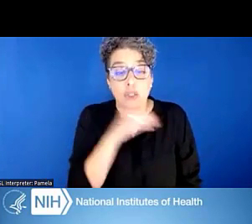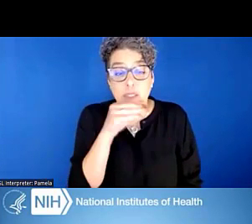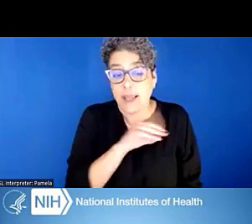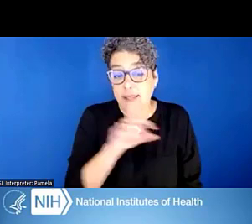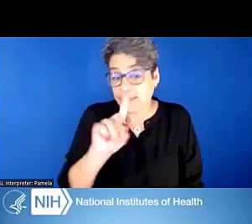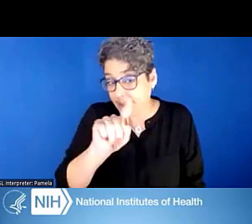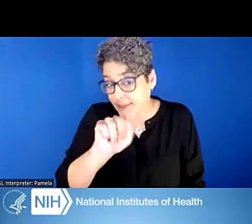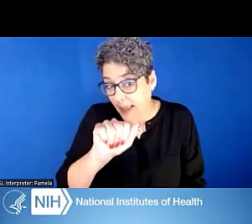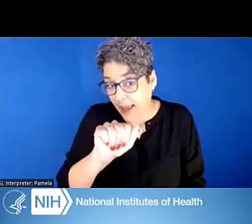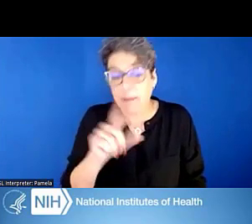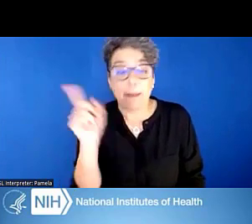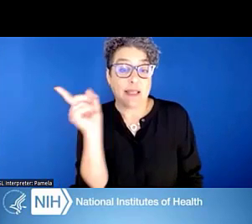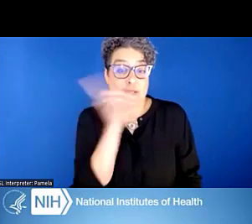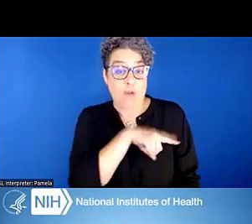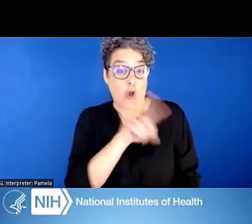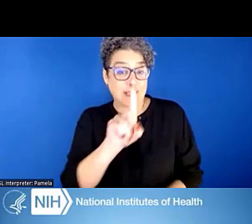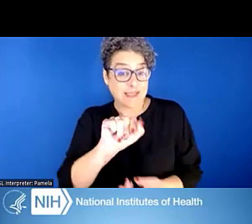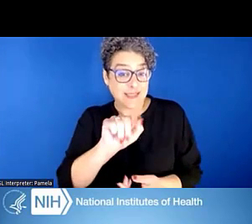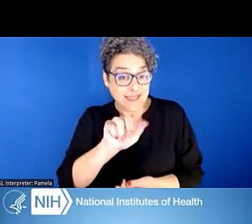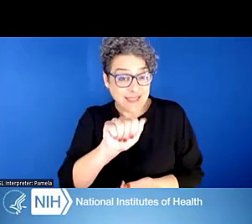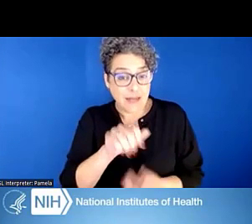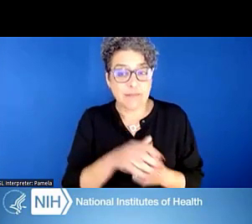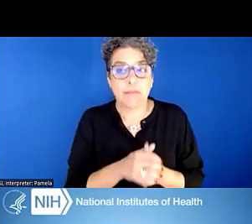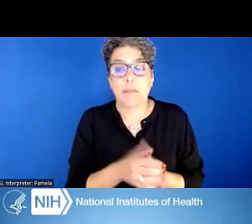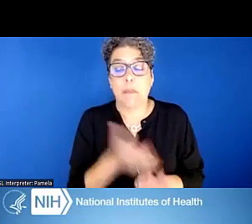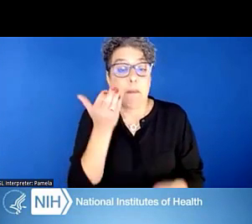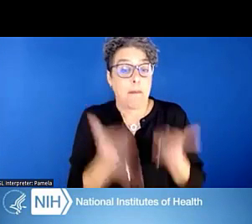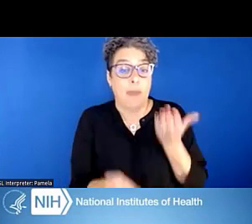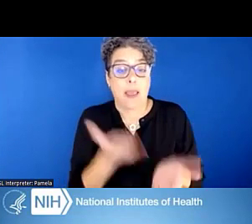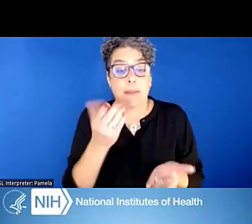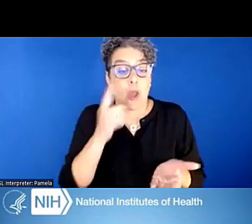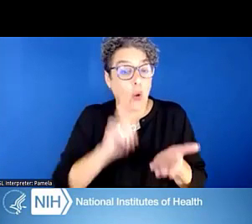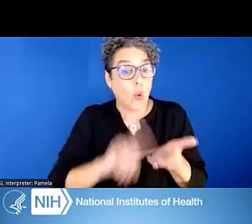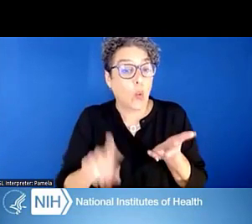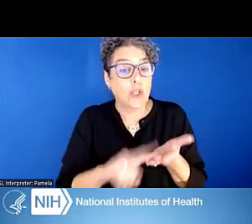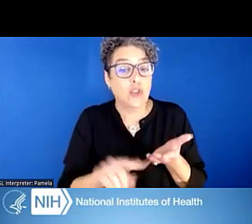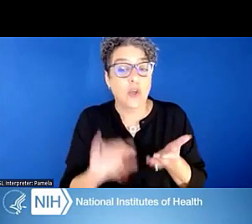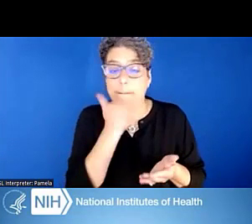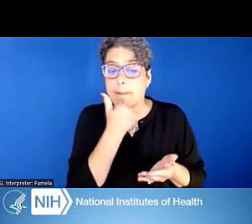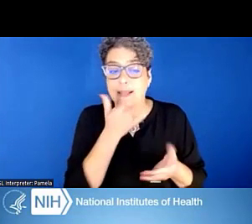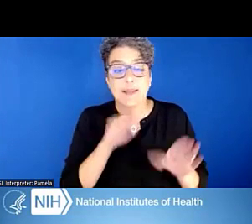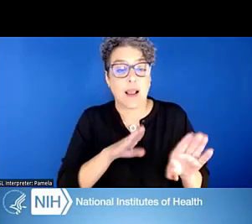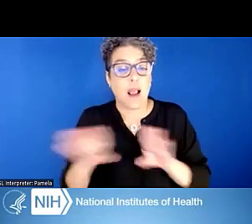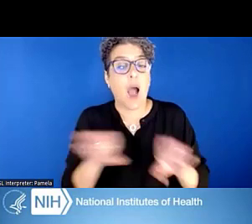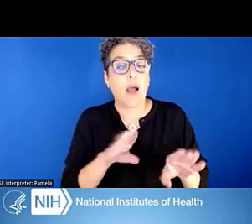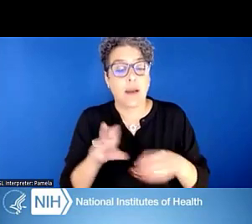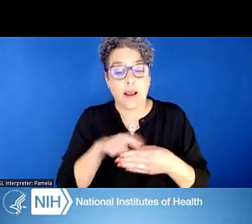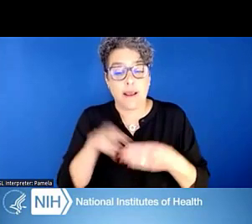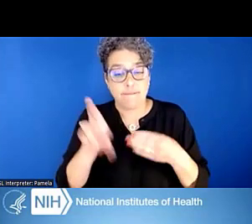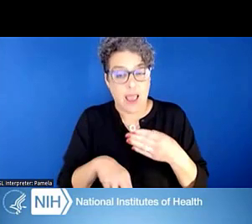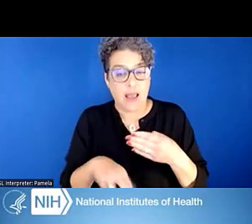so there could be a research misconduct finding regarding this falsified or fabricated data.